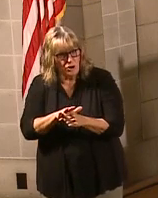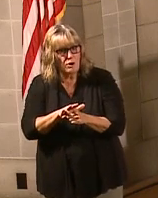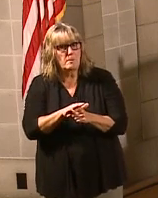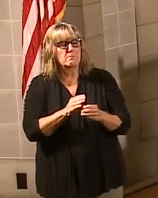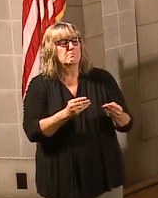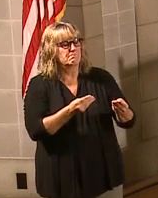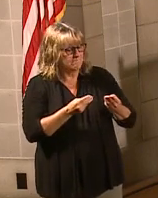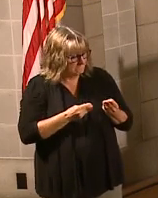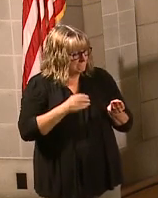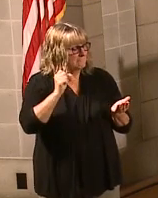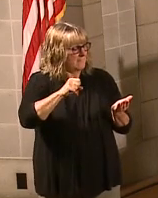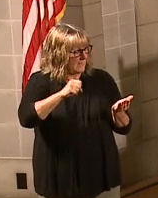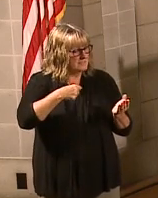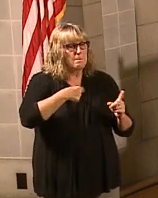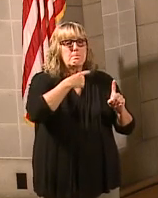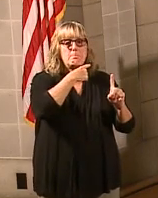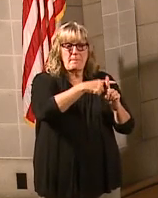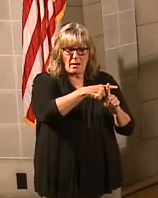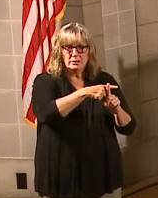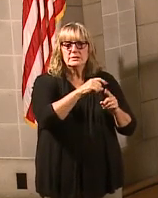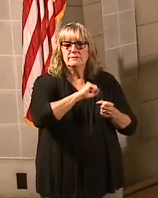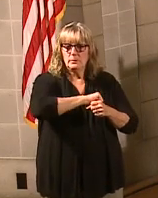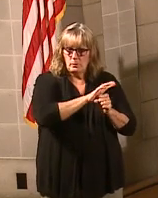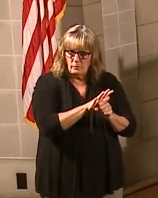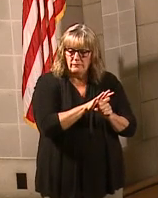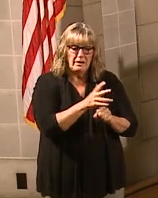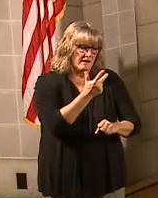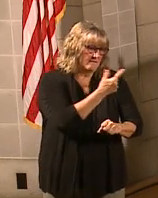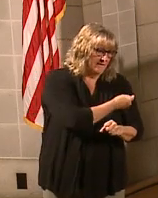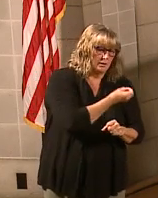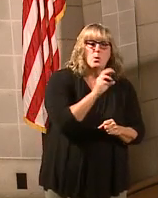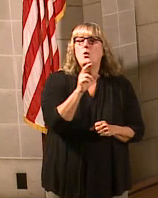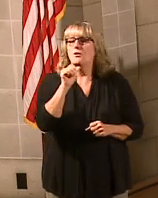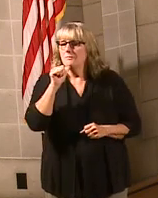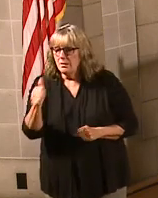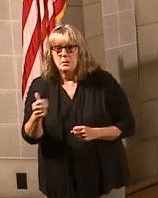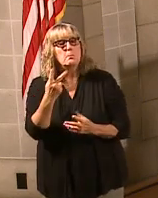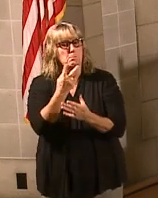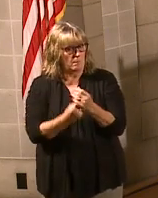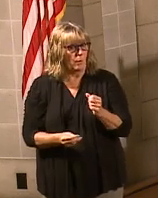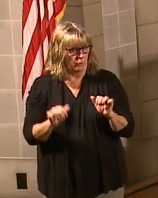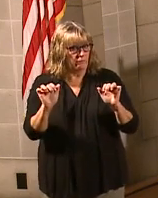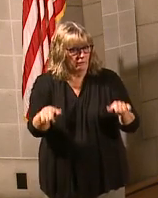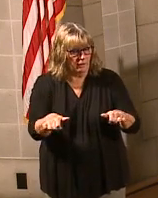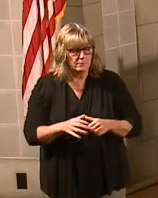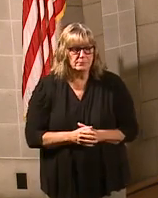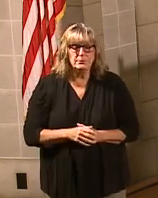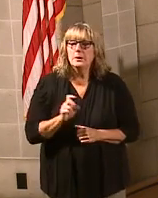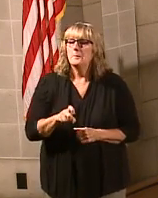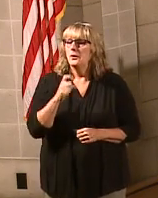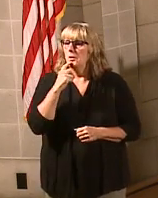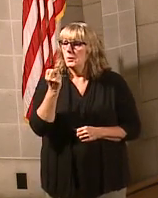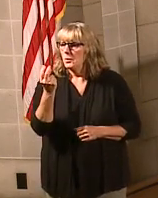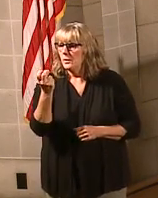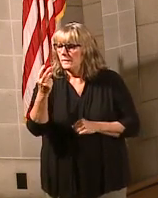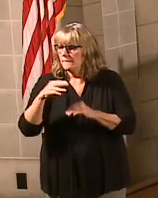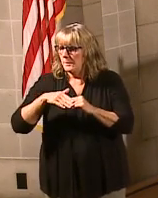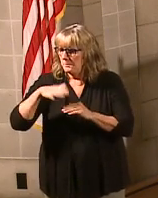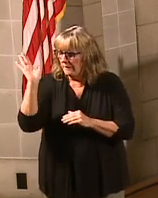SYMPTOMATIC AND YOU HAVE LABORATORY CONFIRMED COVID-19